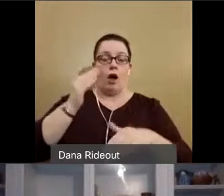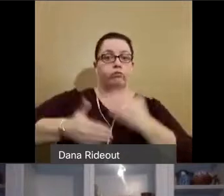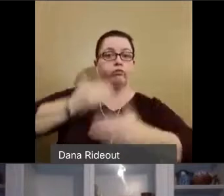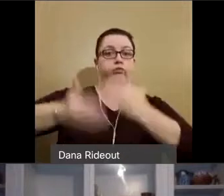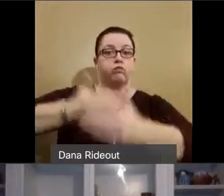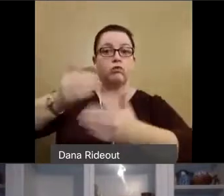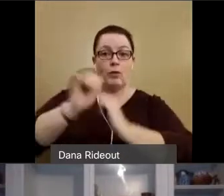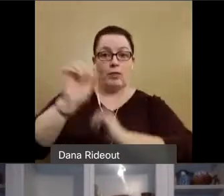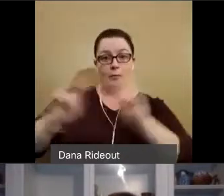If we just say.